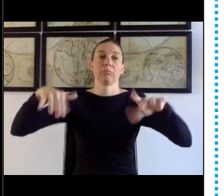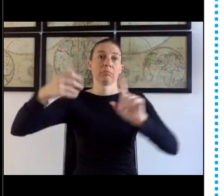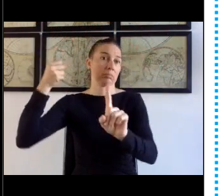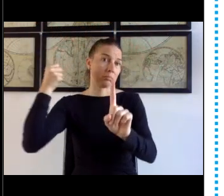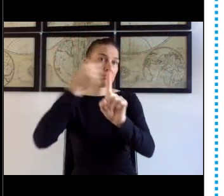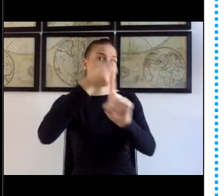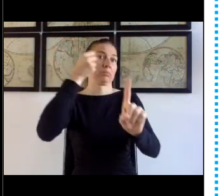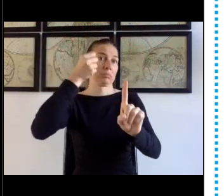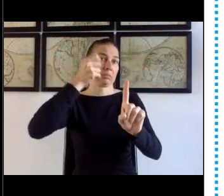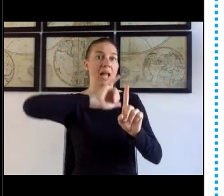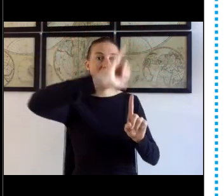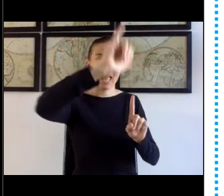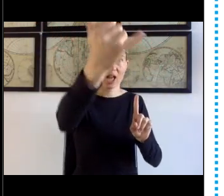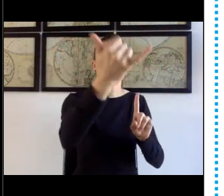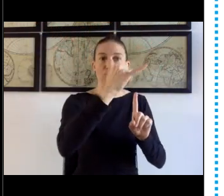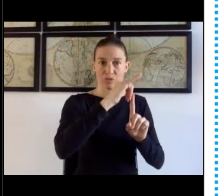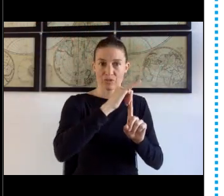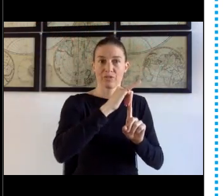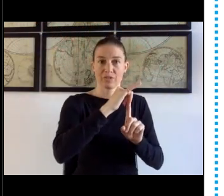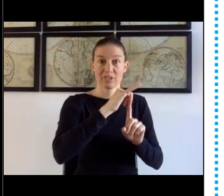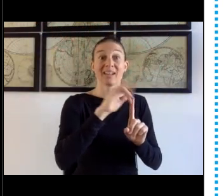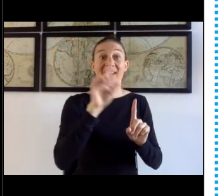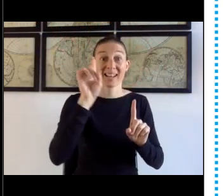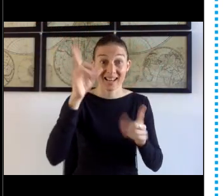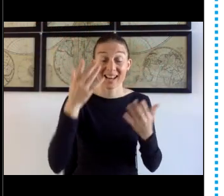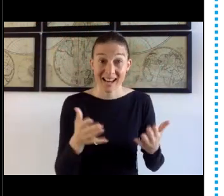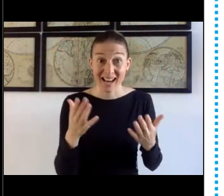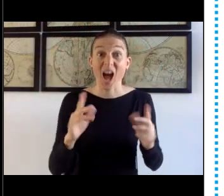and this is still under discussion and you can imagine